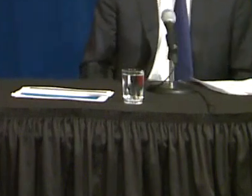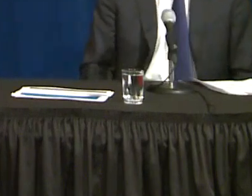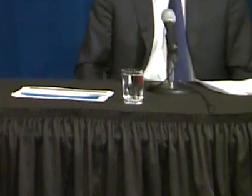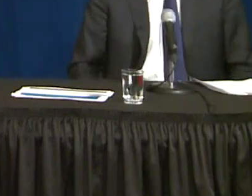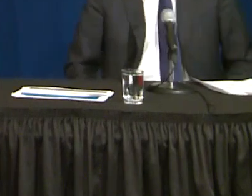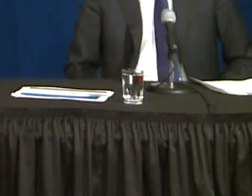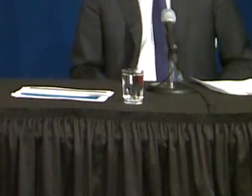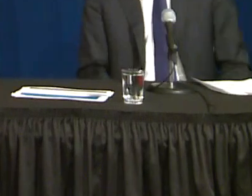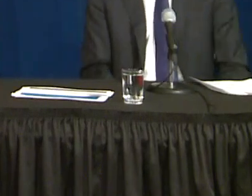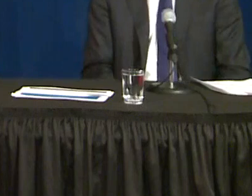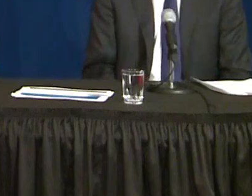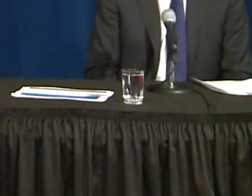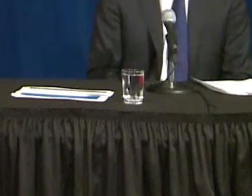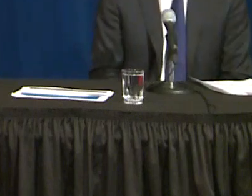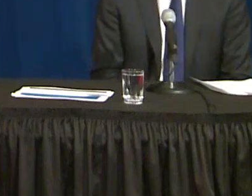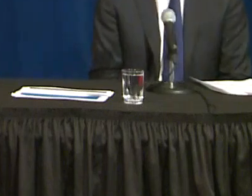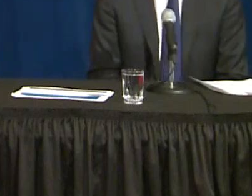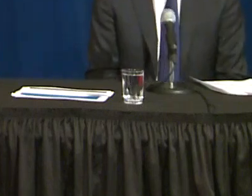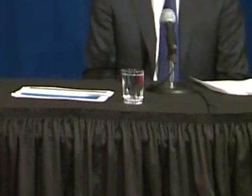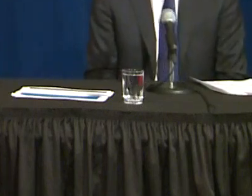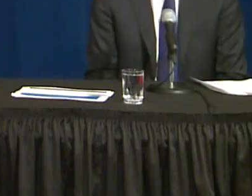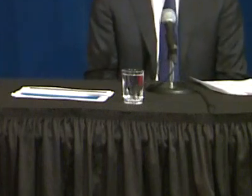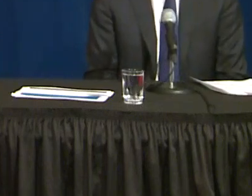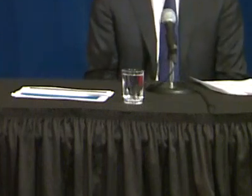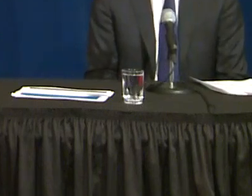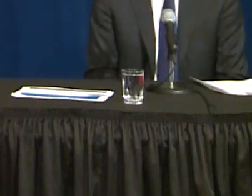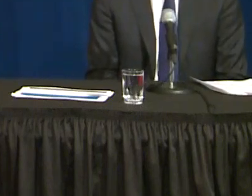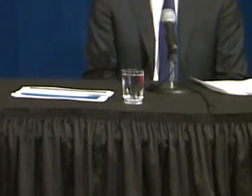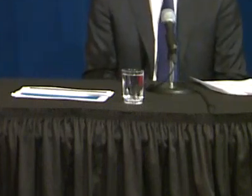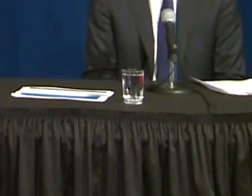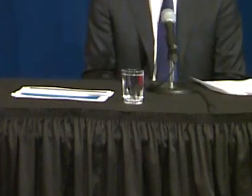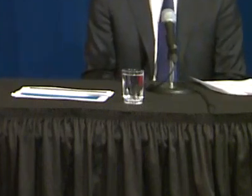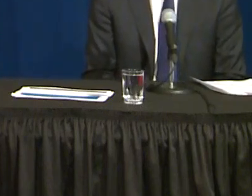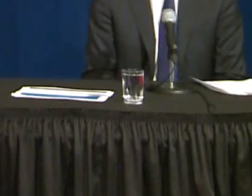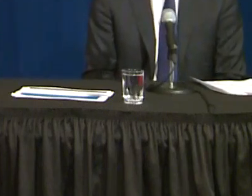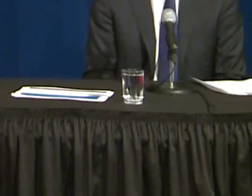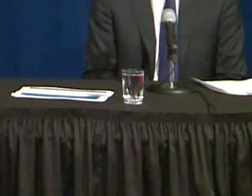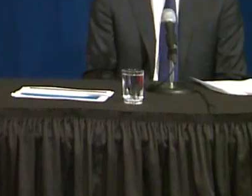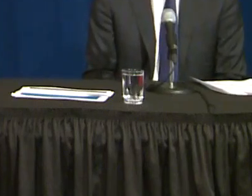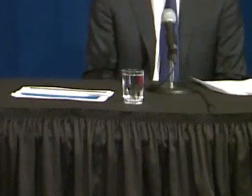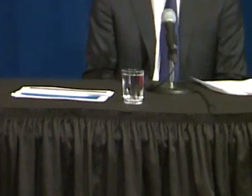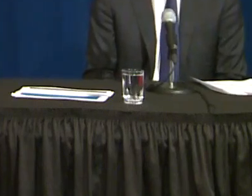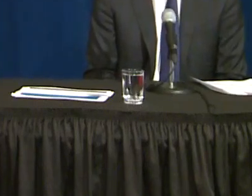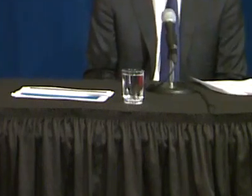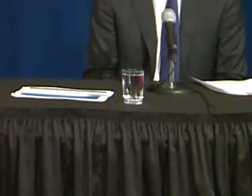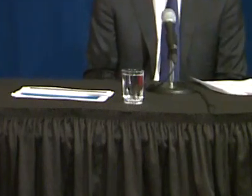On the left is Matt Anderson president and CEO of Ontario. In the middle is Doctor Vanessa Allen of public-health Ontario.